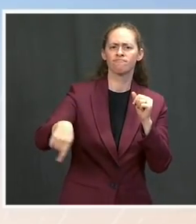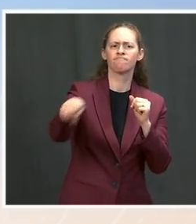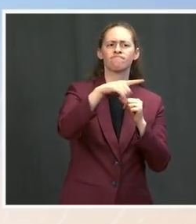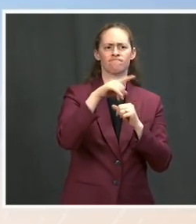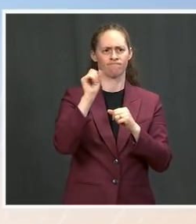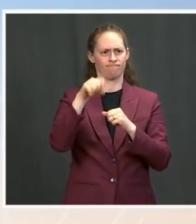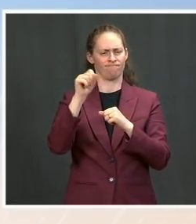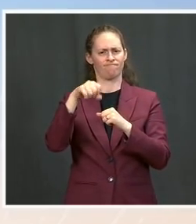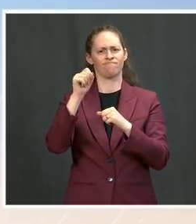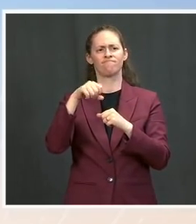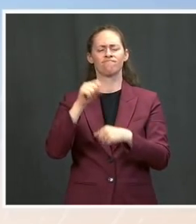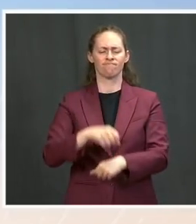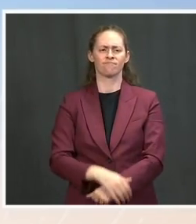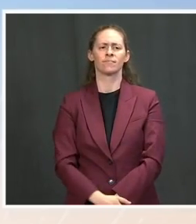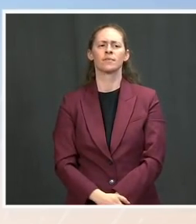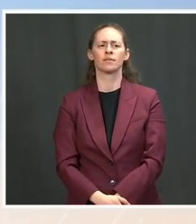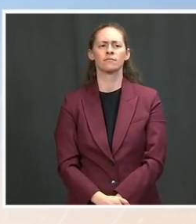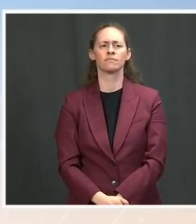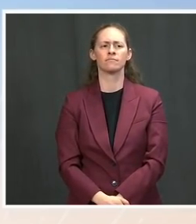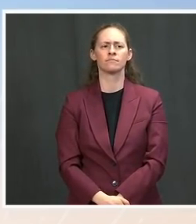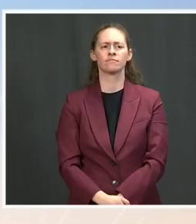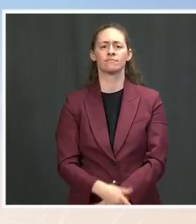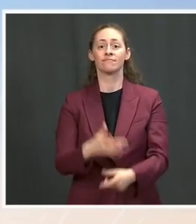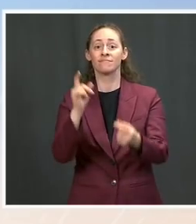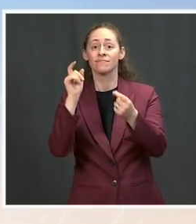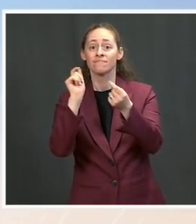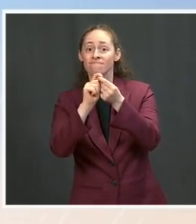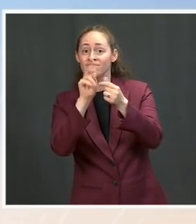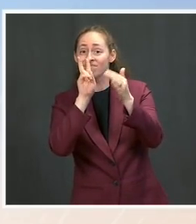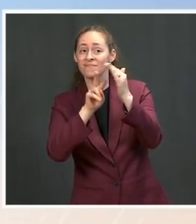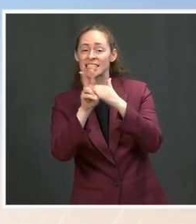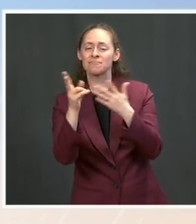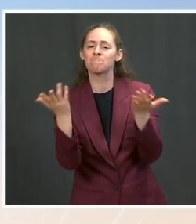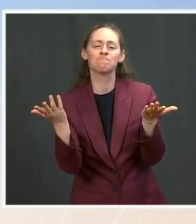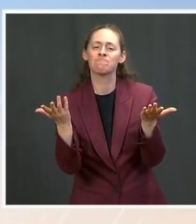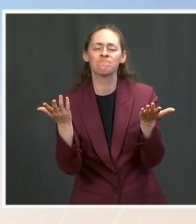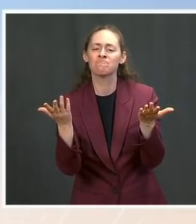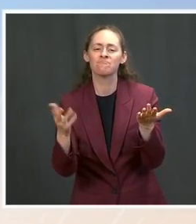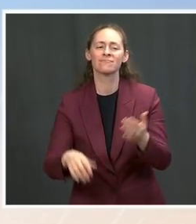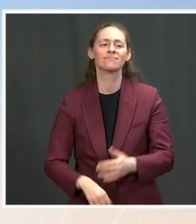I don't have any predictions for you on that front, but I will say that he's -- soon,